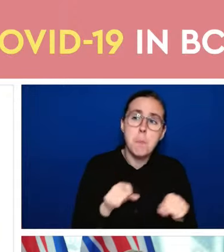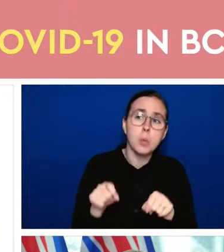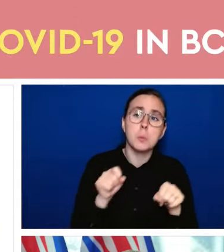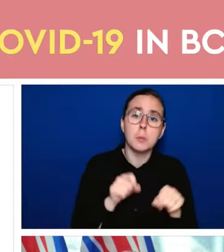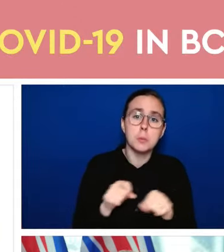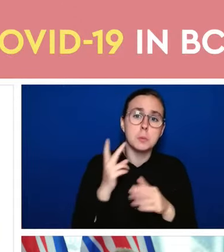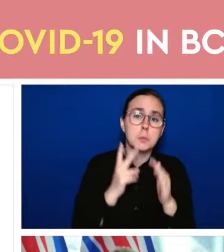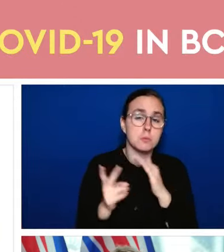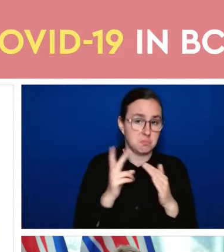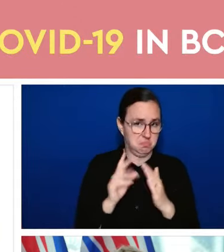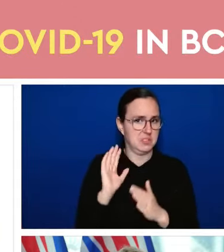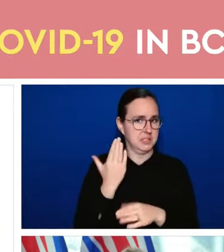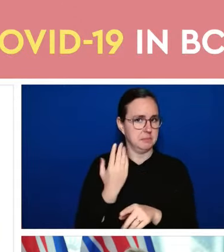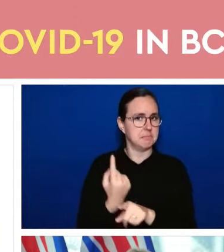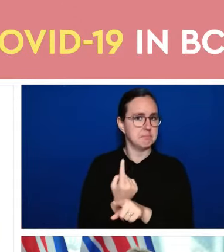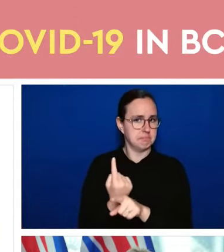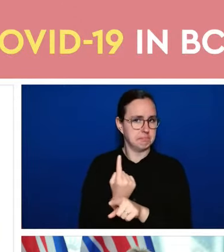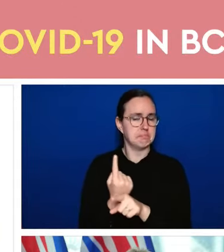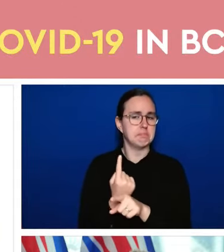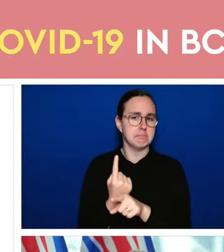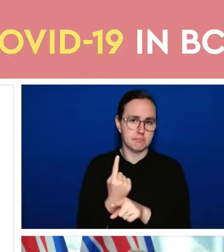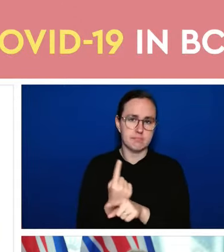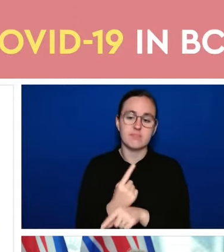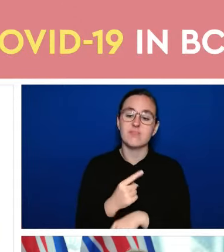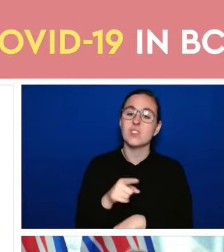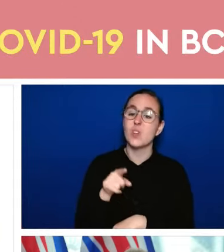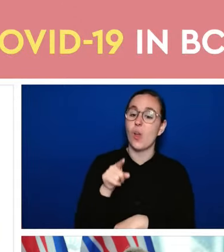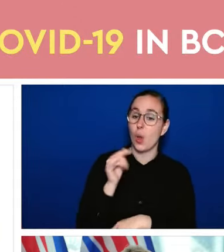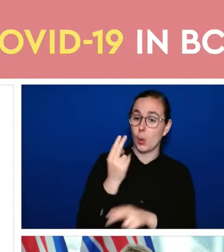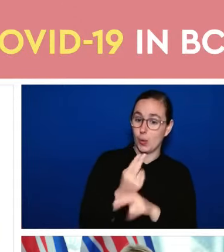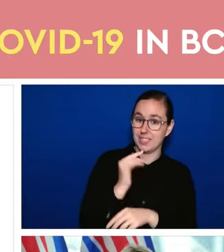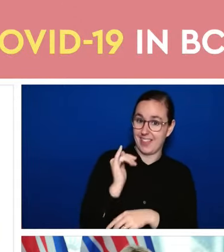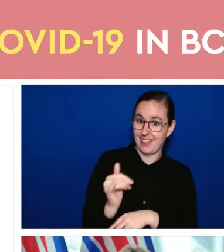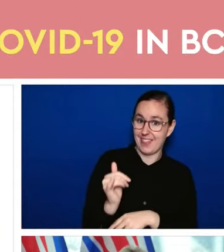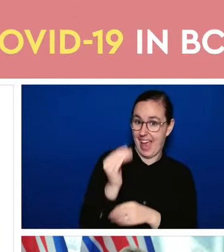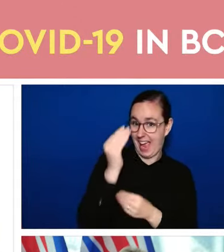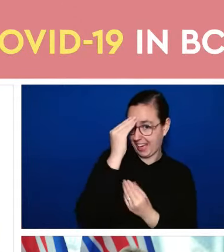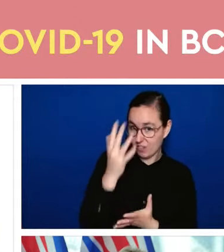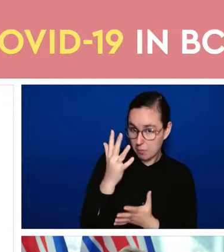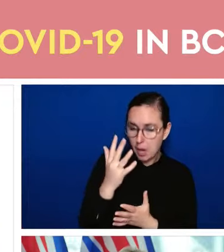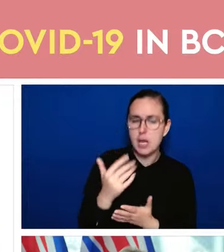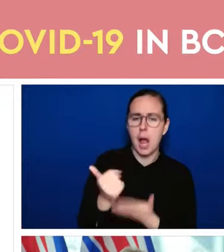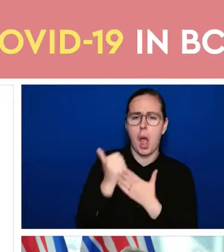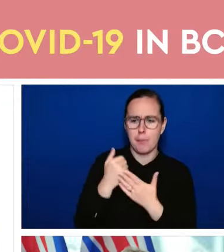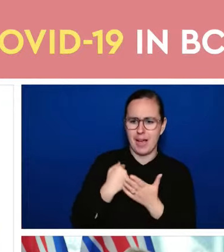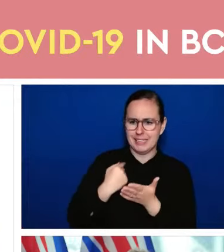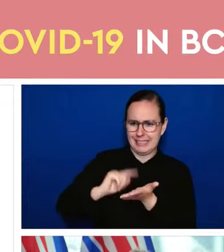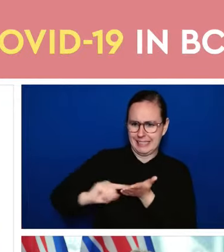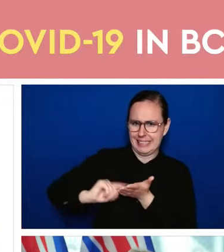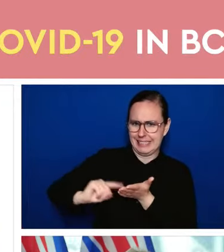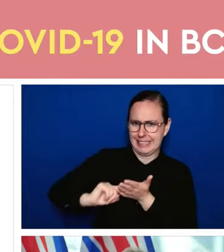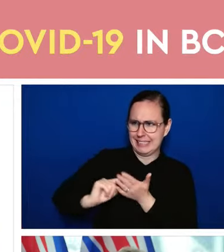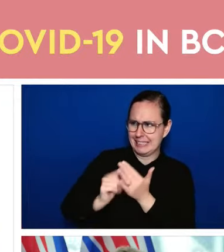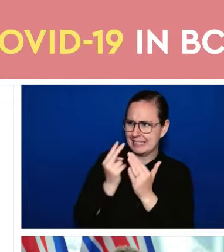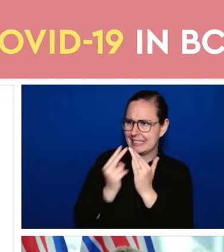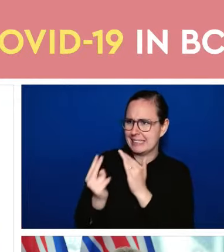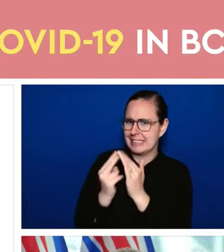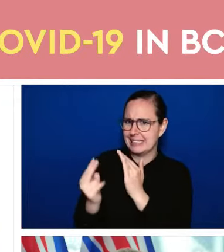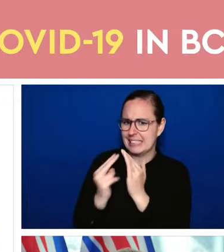type of information. That has helped us understand where we might be in the next few months